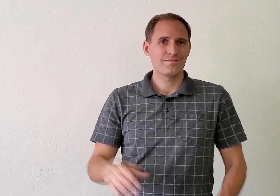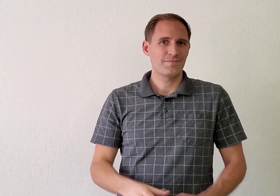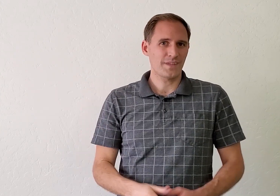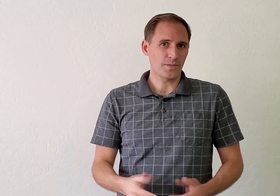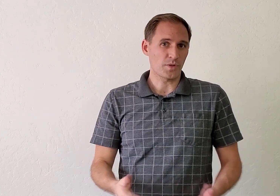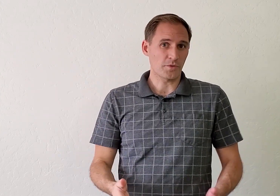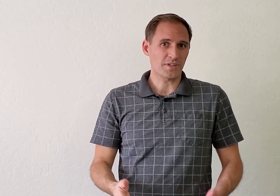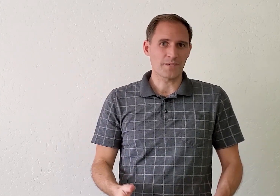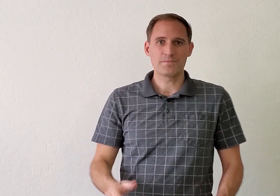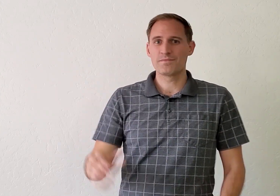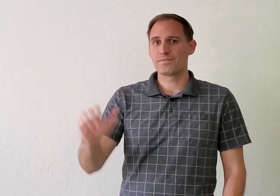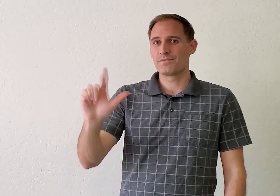And one more time.